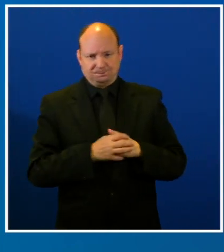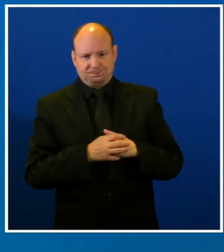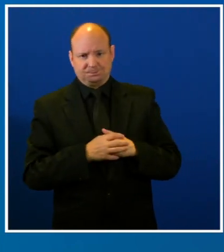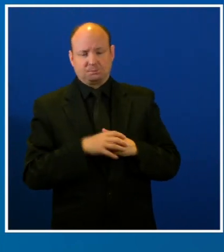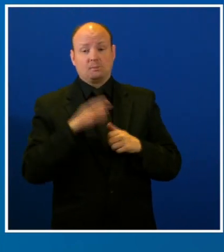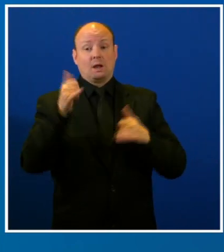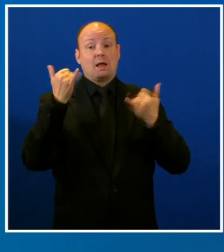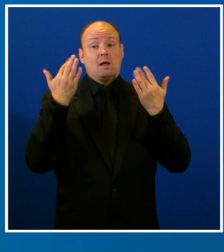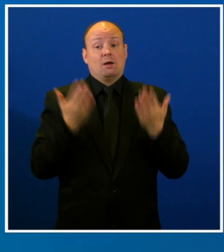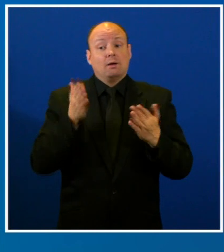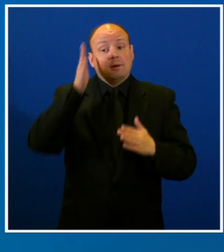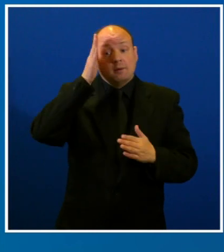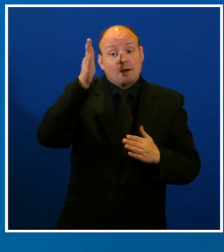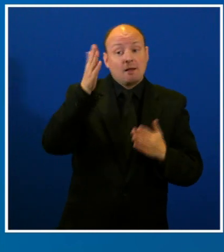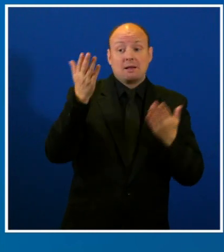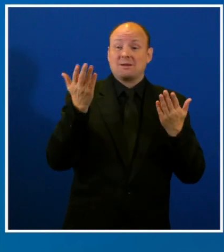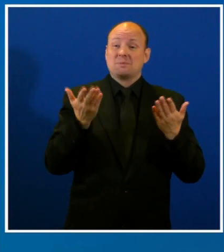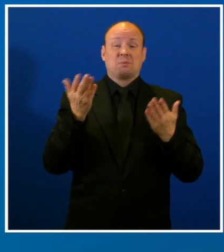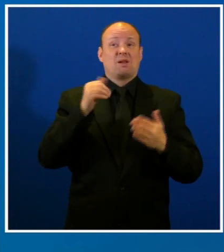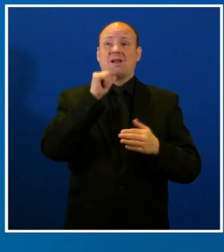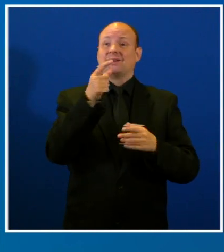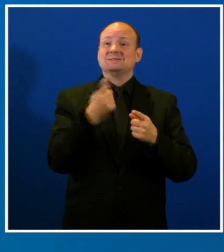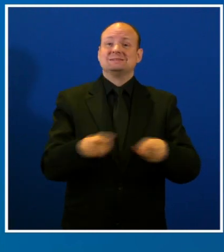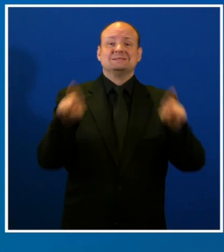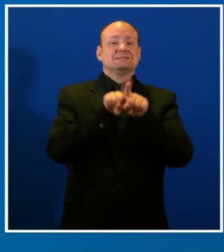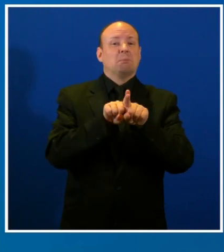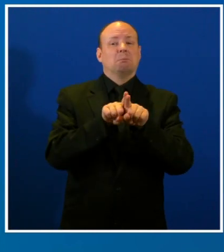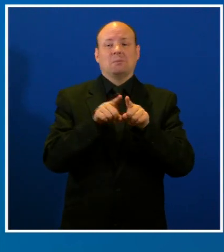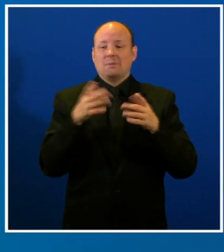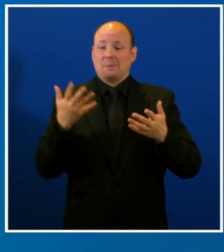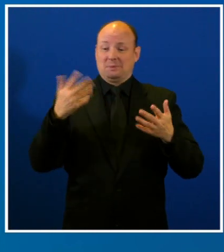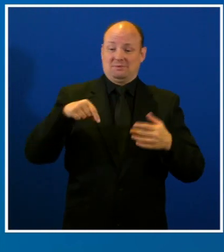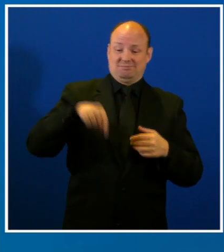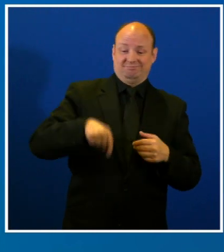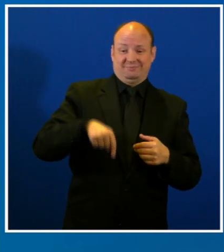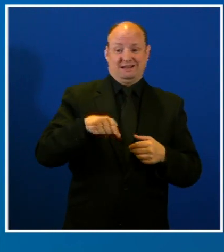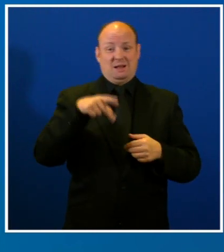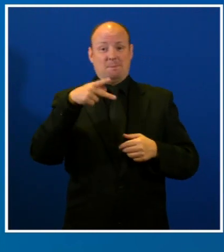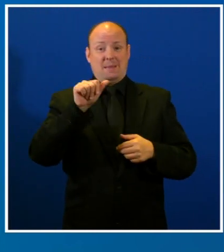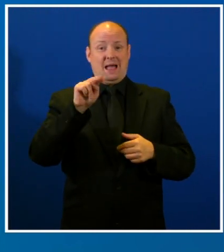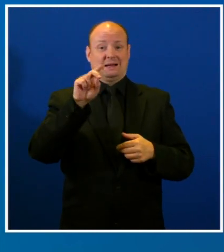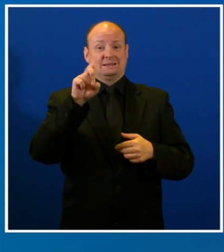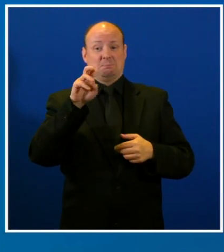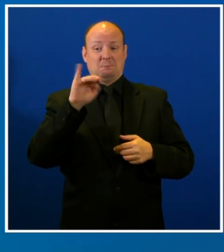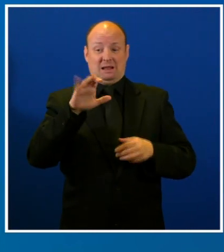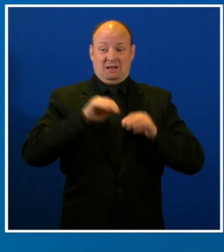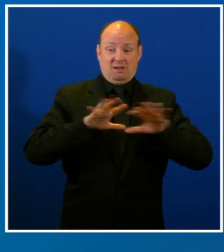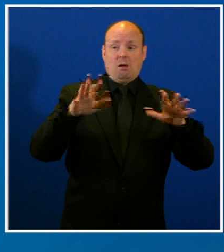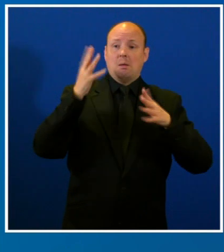same again, just remember that this pandemic will not last forever. There are lights at the end of the tunnel.